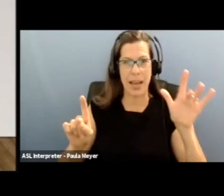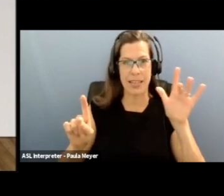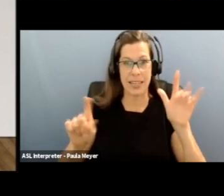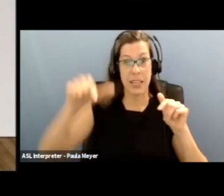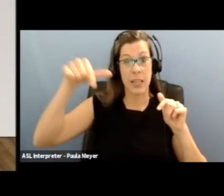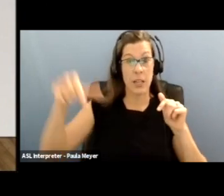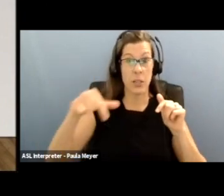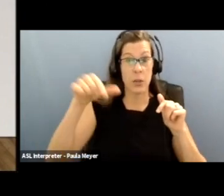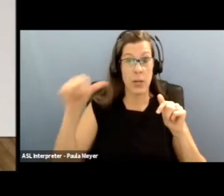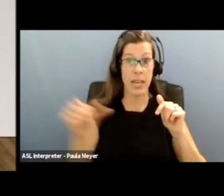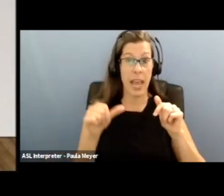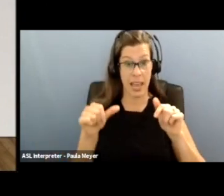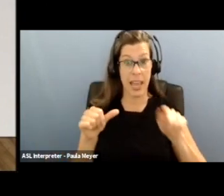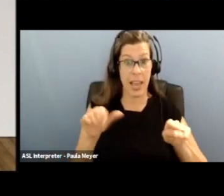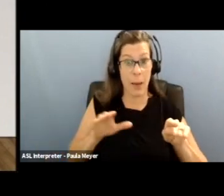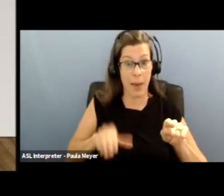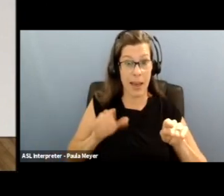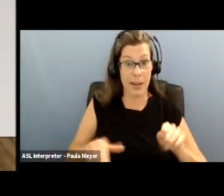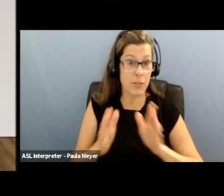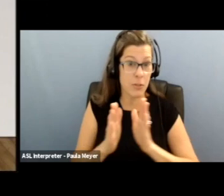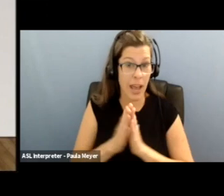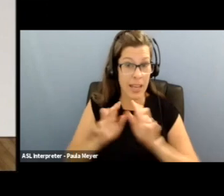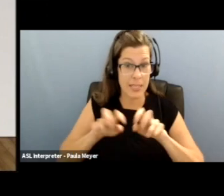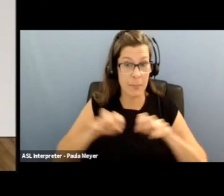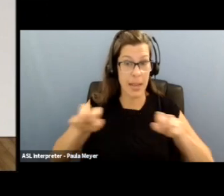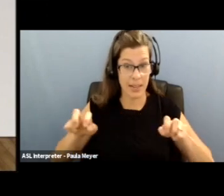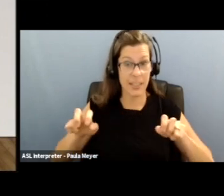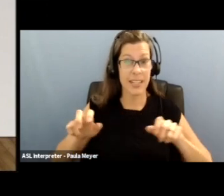to ask the panelists a question, and the chat box is to let us know of any